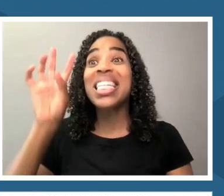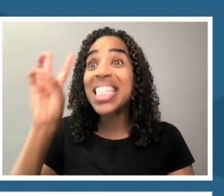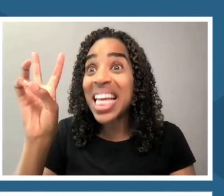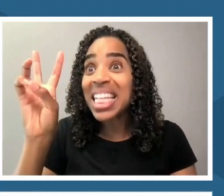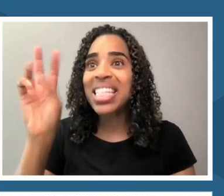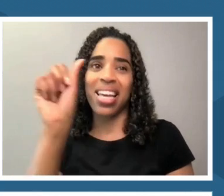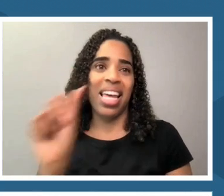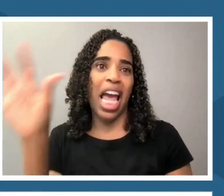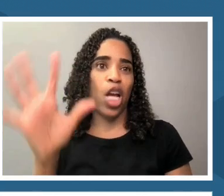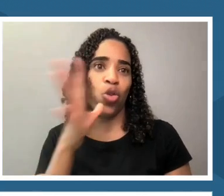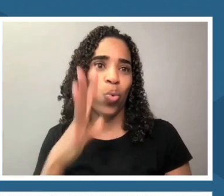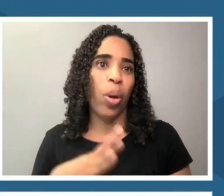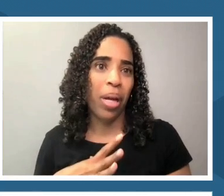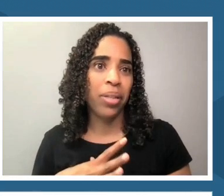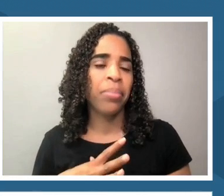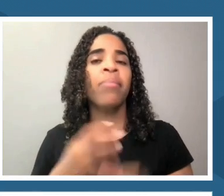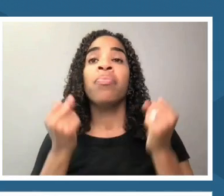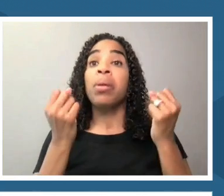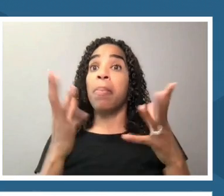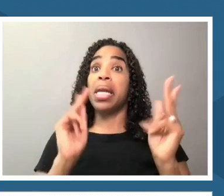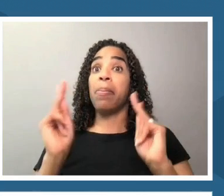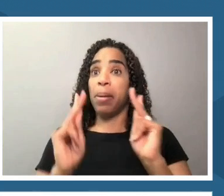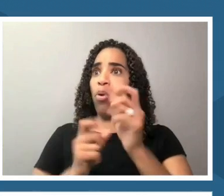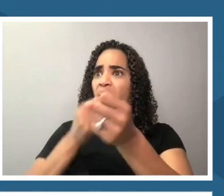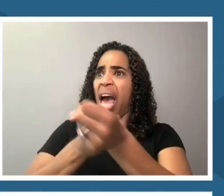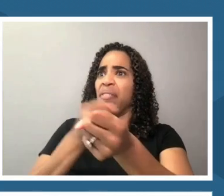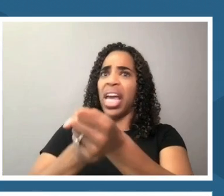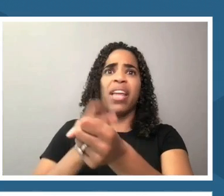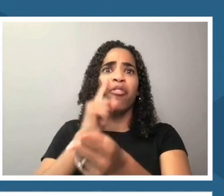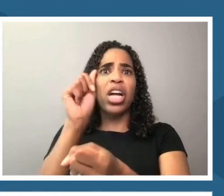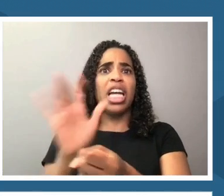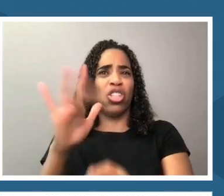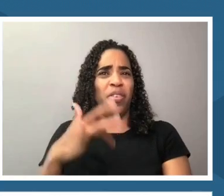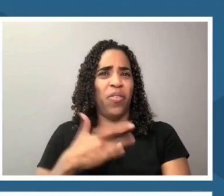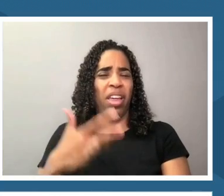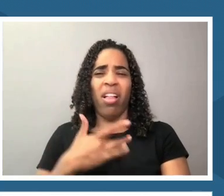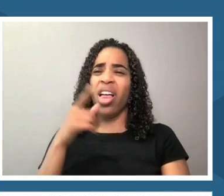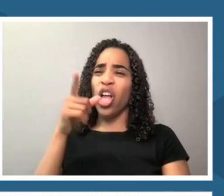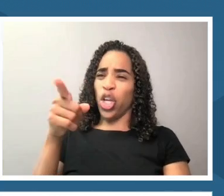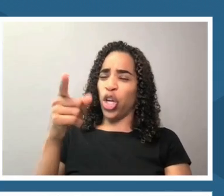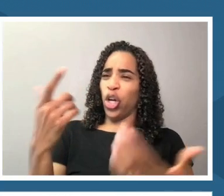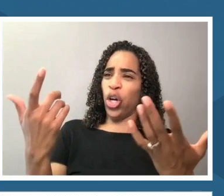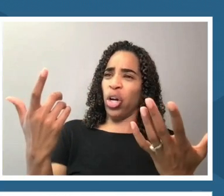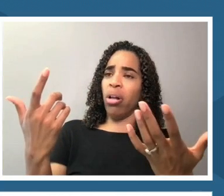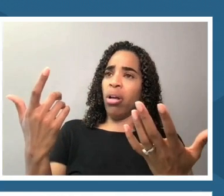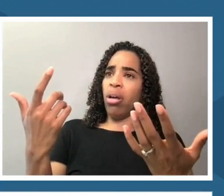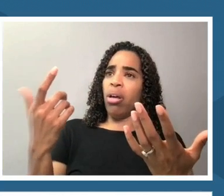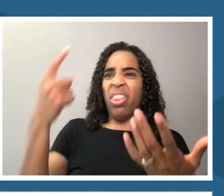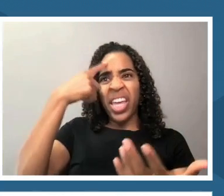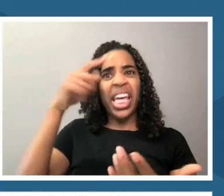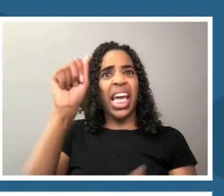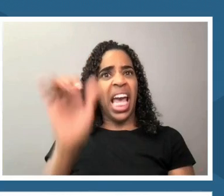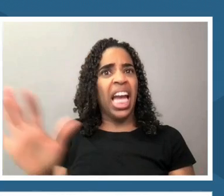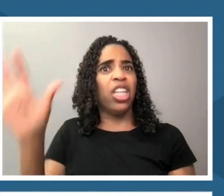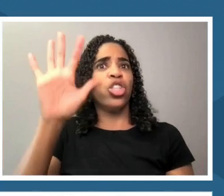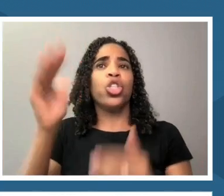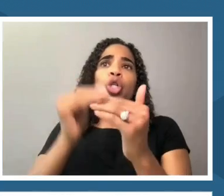many advocates believe that the stereotype that asian women are submissive and hypersexual played a role